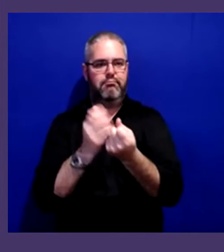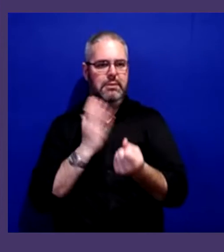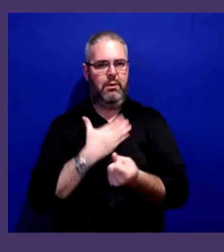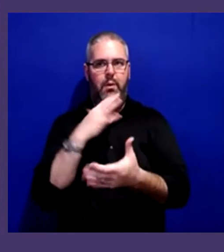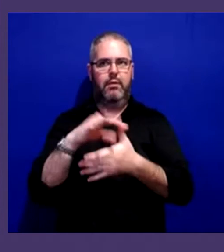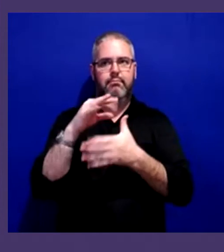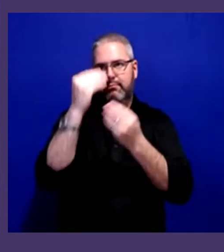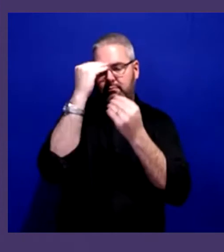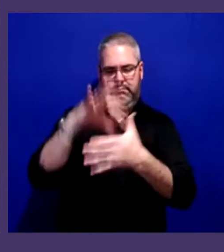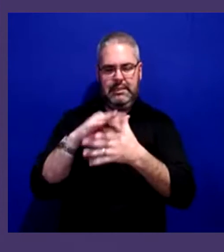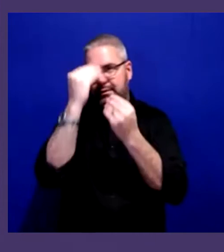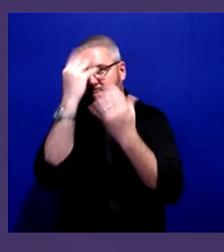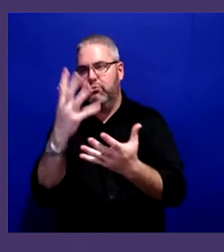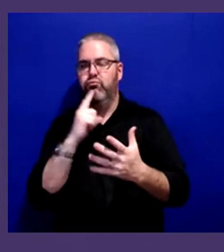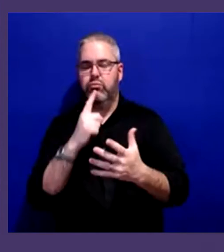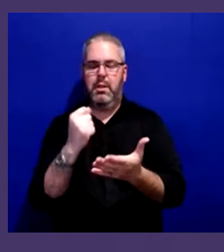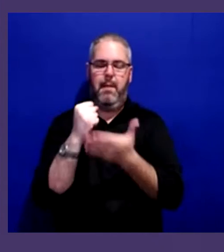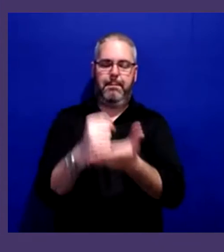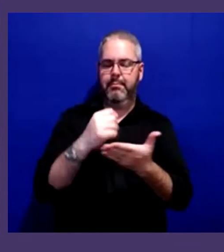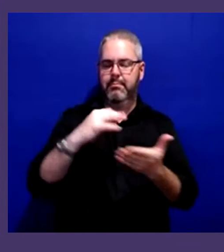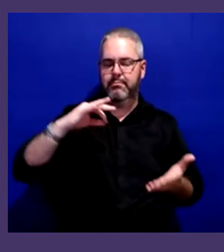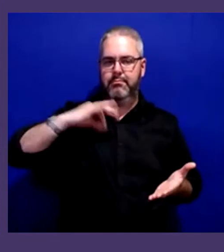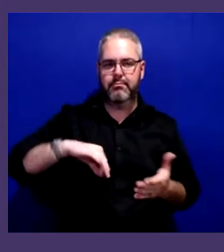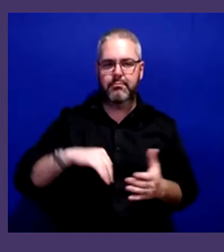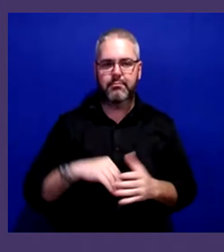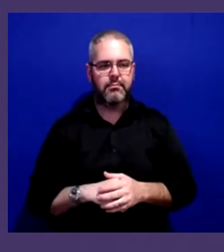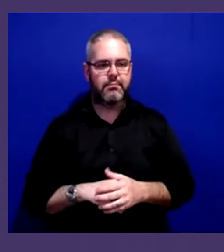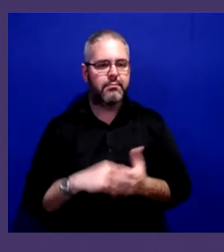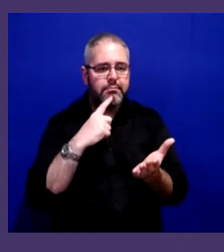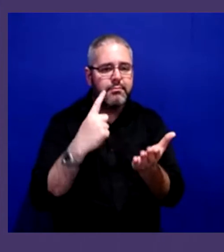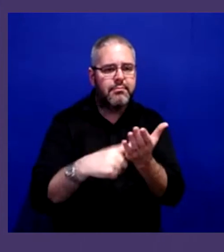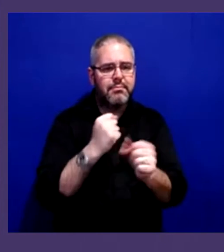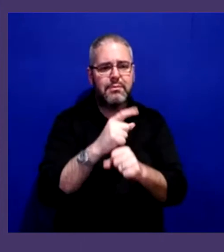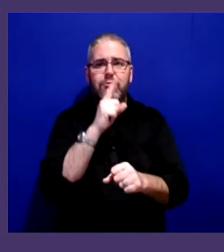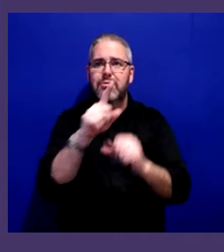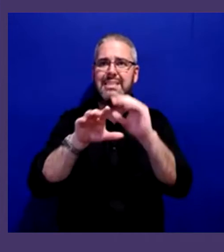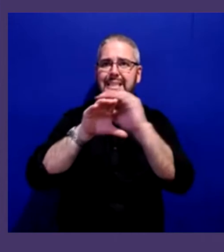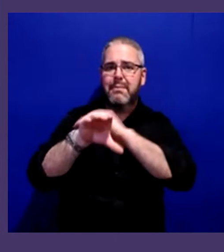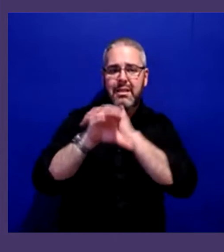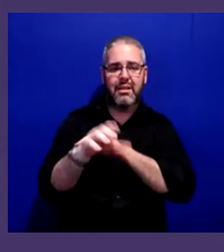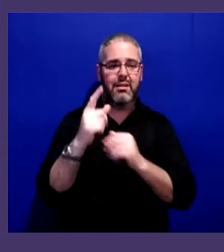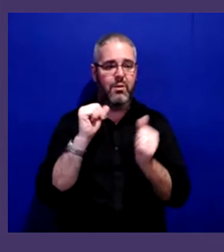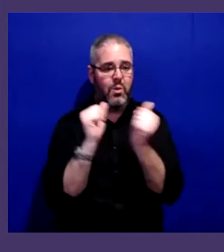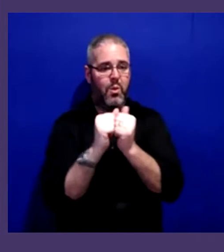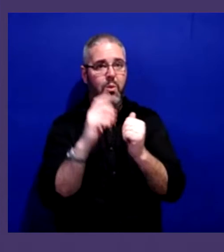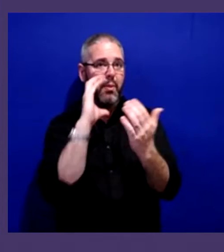I think when we talk about making sure we have accessible images in videos, a lot of people think that that means we